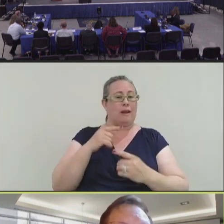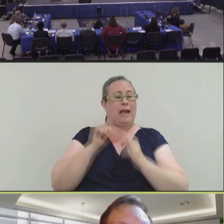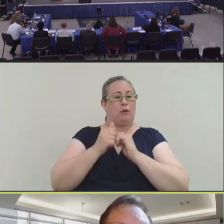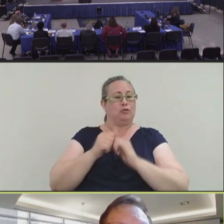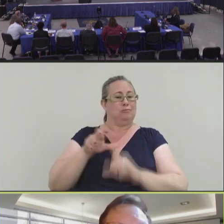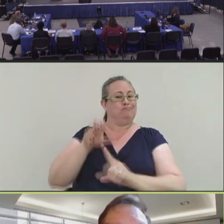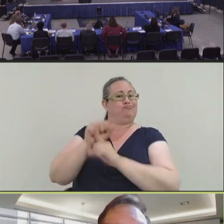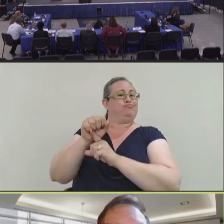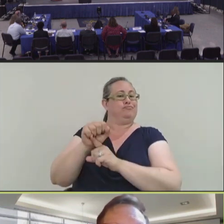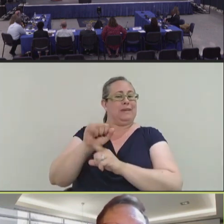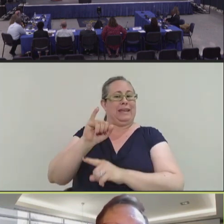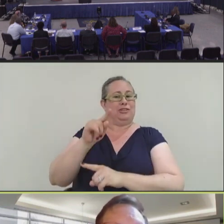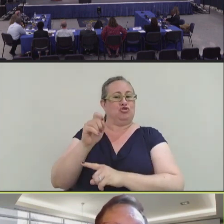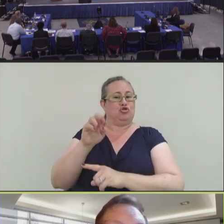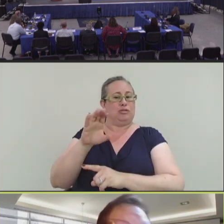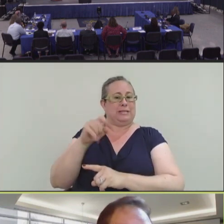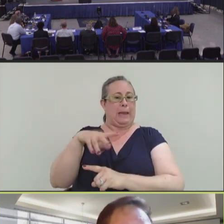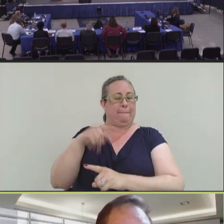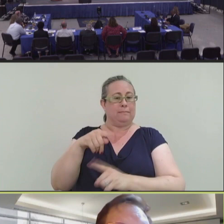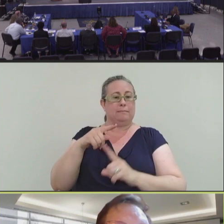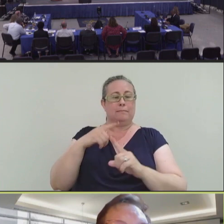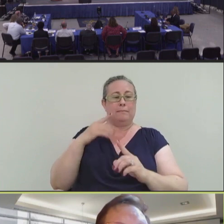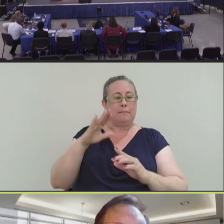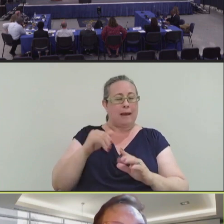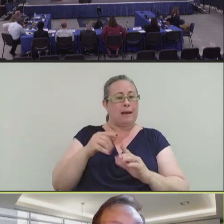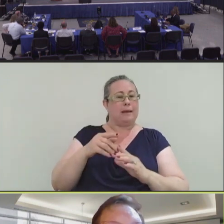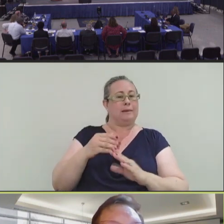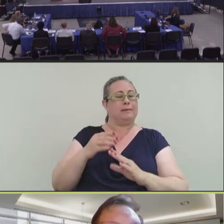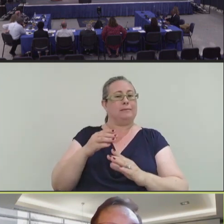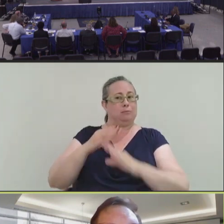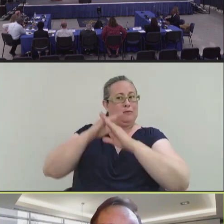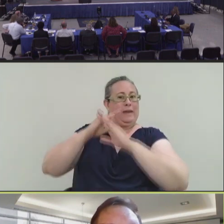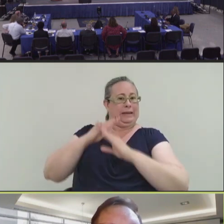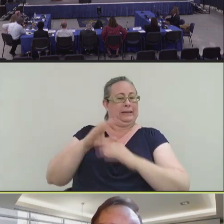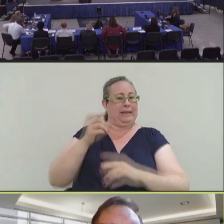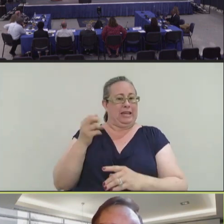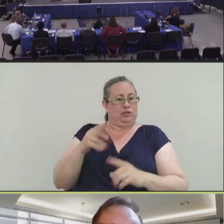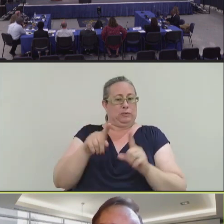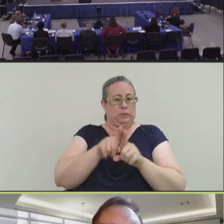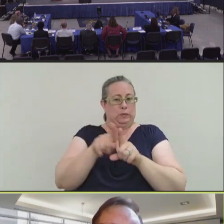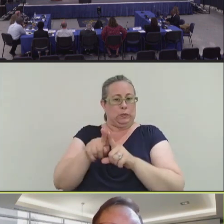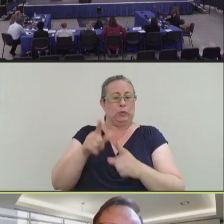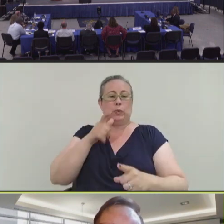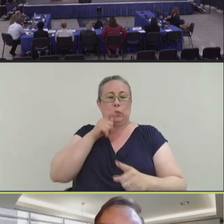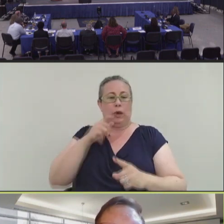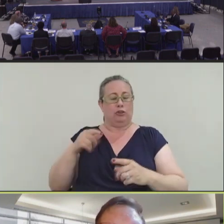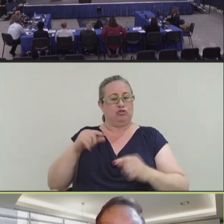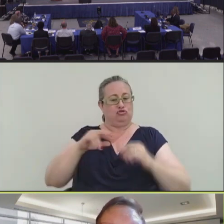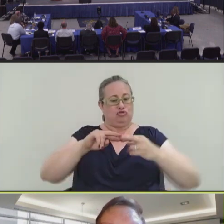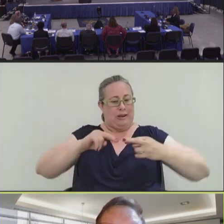treating pre-invasive lesions and even to prevent cancer in patients that are genetically high risk.